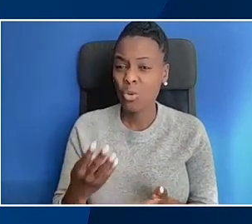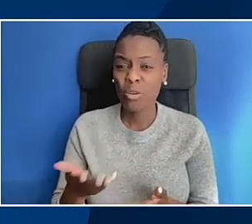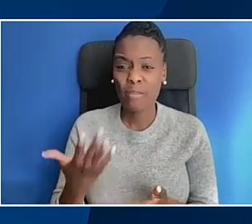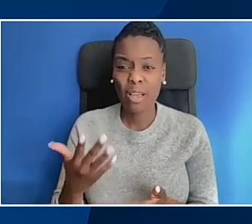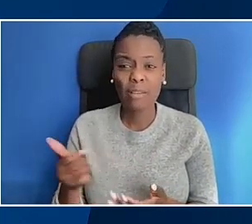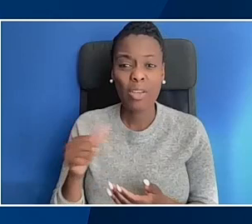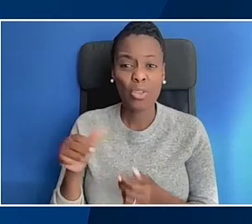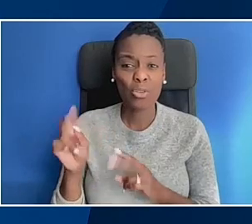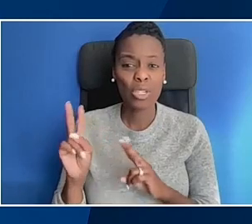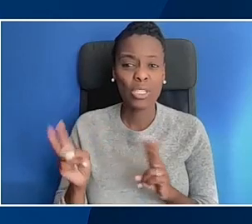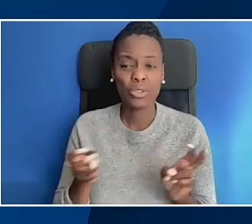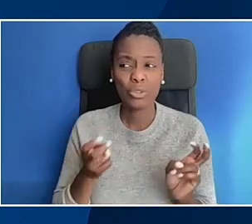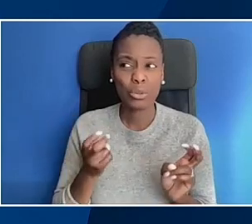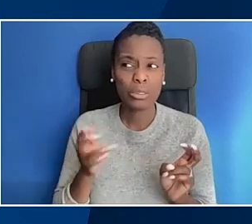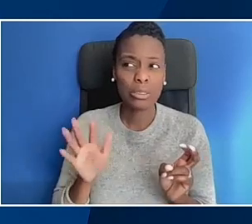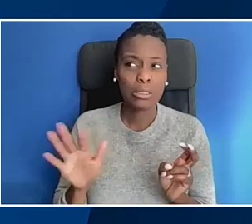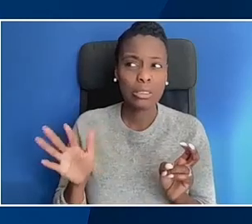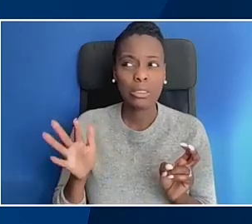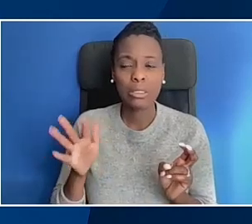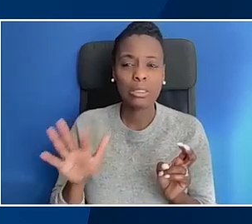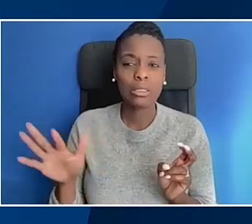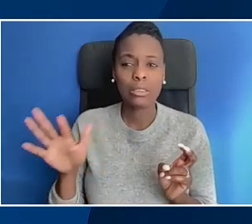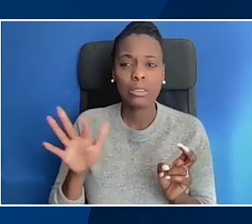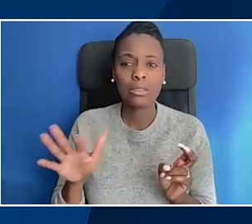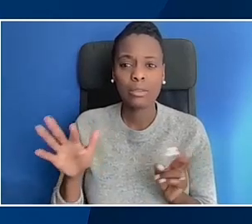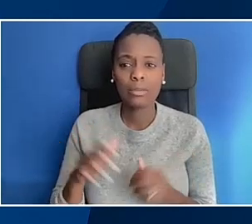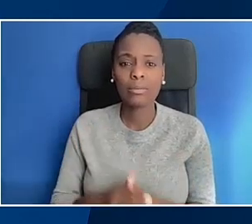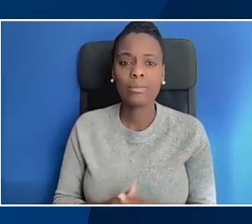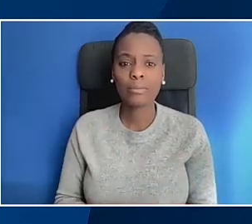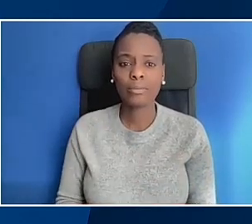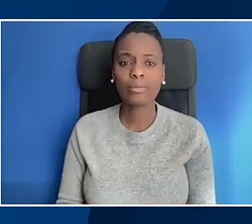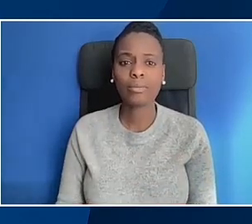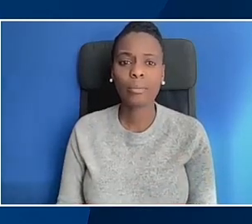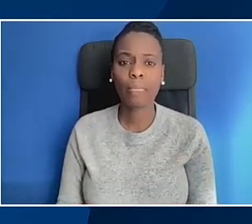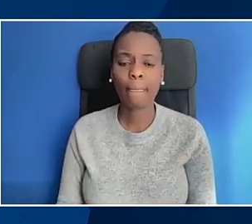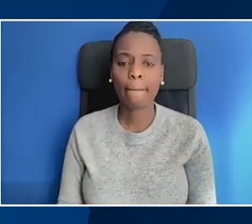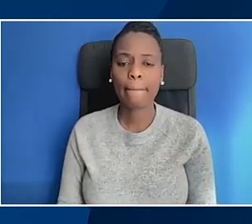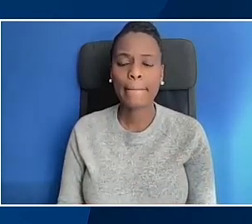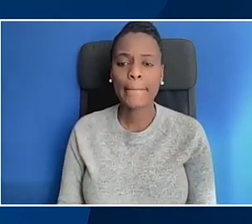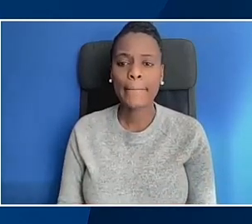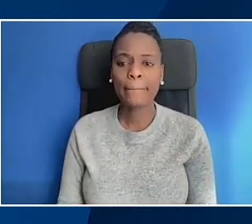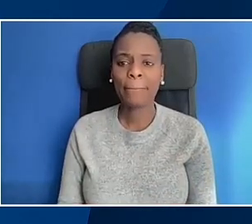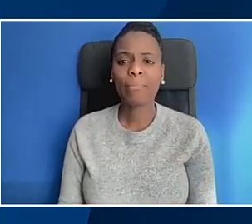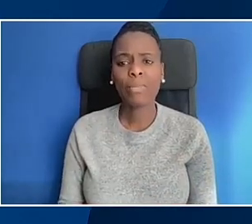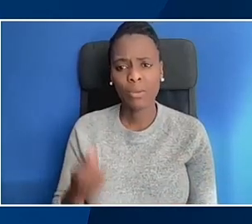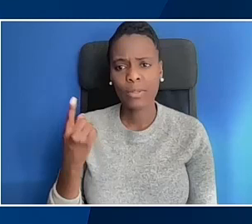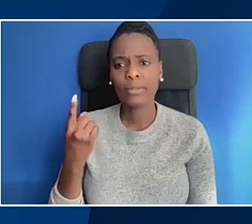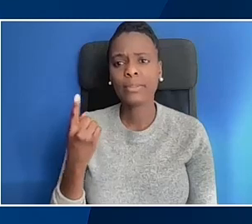Don't quote me on the four or five, but it's four or five other issues. So that's just something to think about when you're- you know, but we'll talk